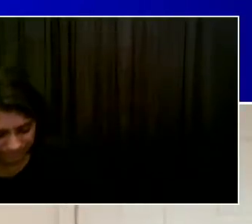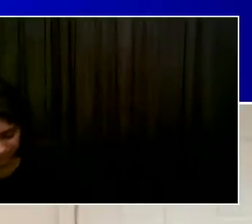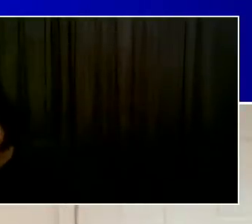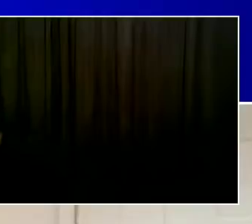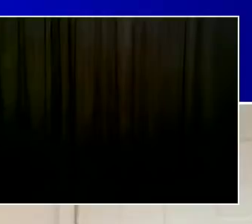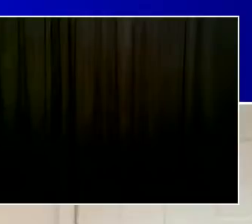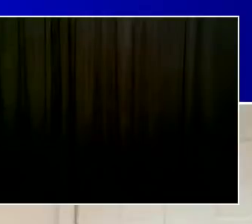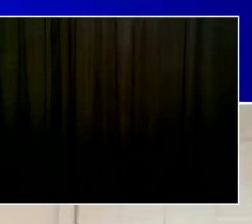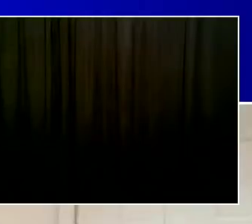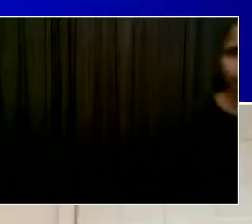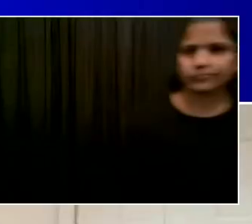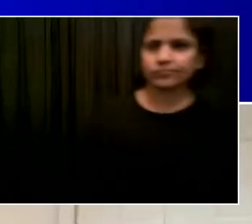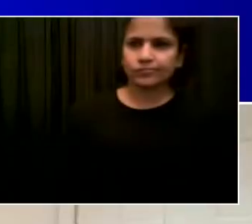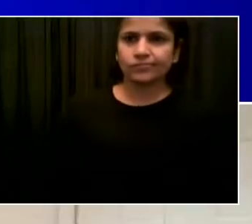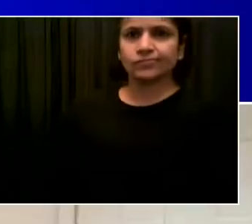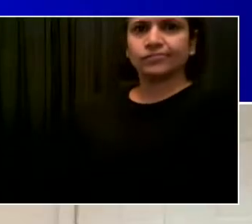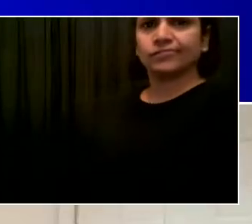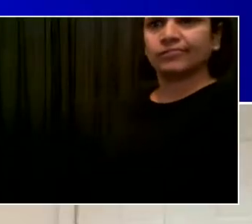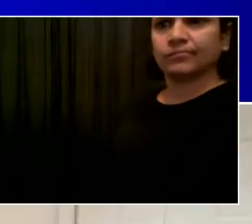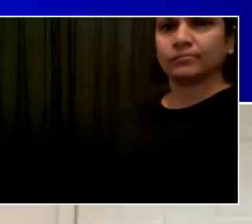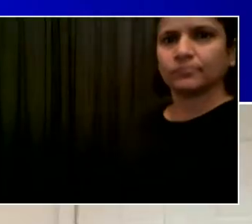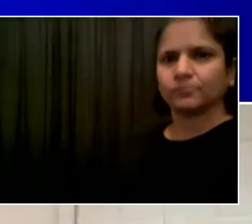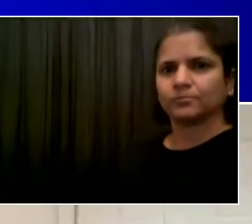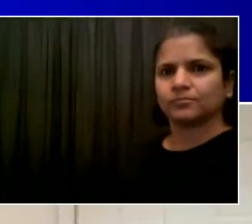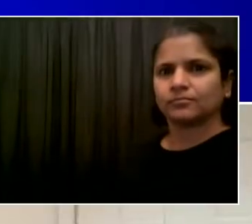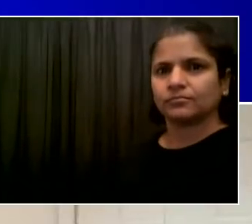YOUR PARTNERSHIP. THANK YOU COUNCILMEMBER,